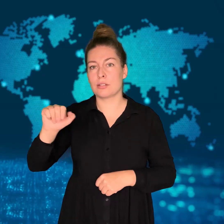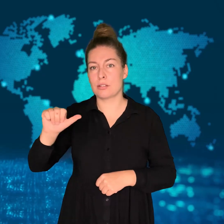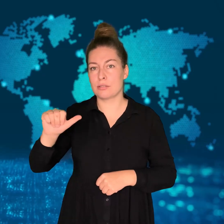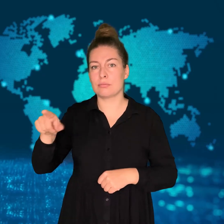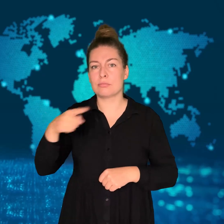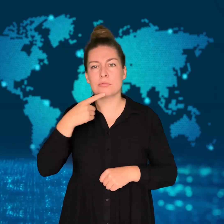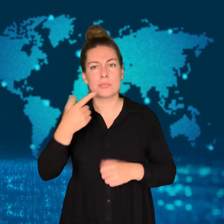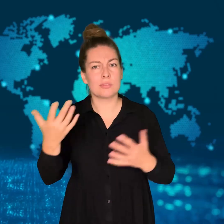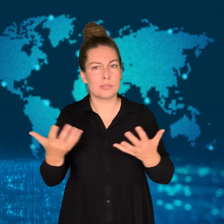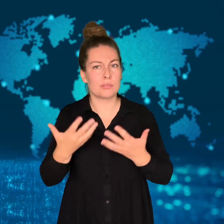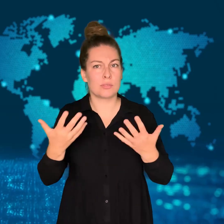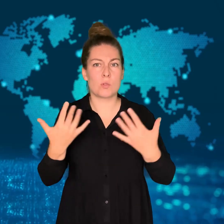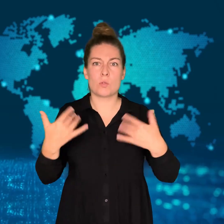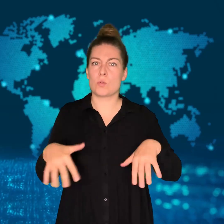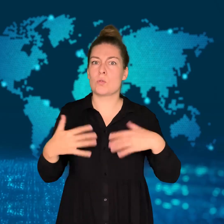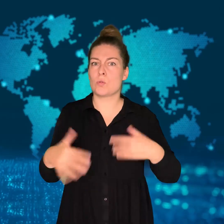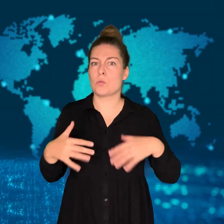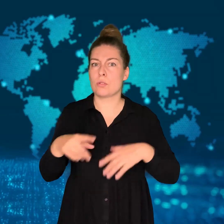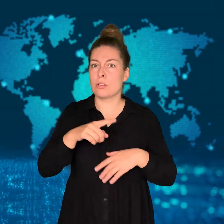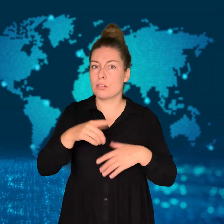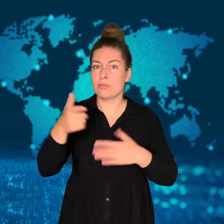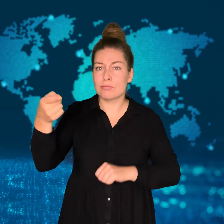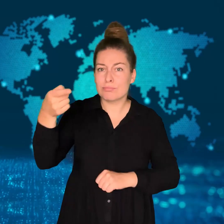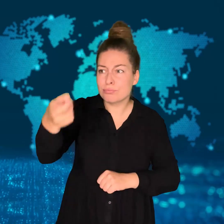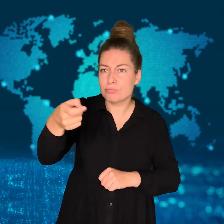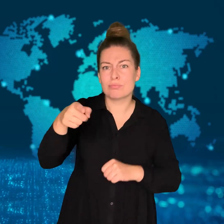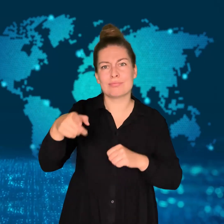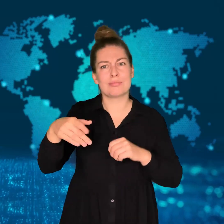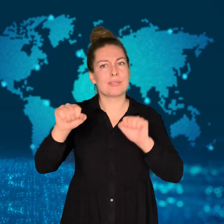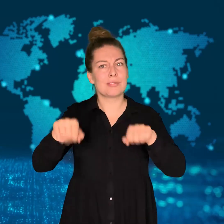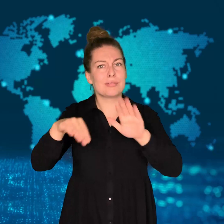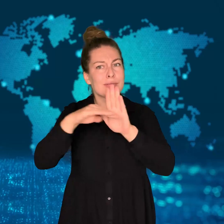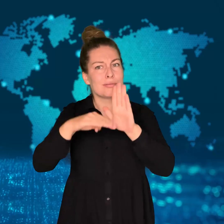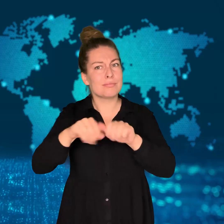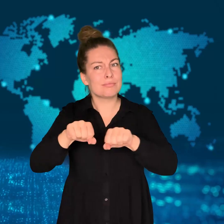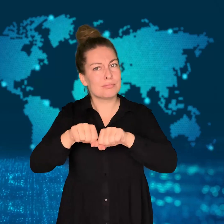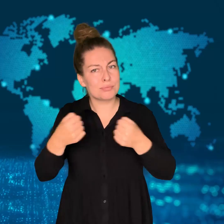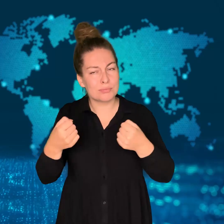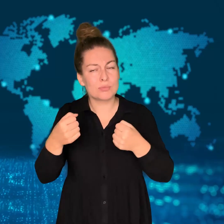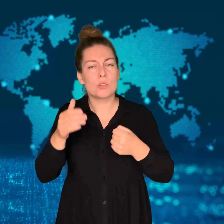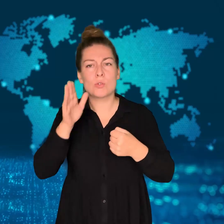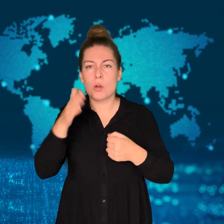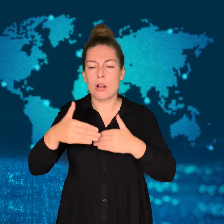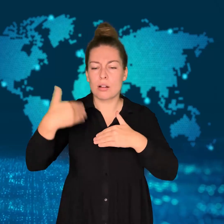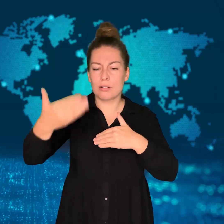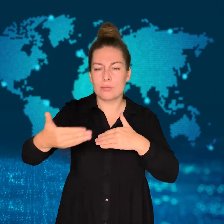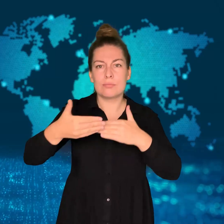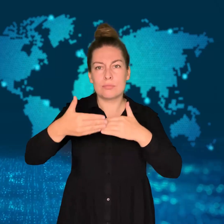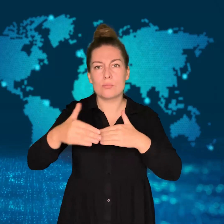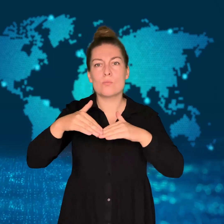a criminal one and that he would give updates at a later time.